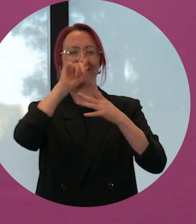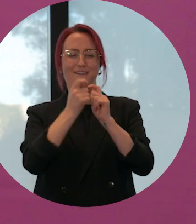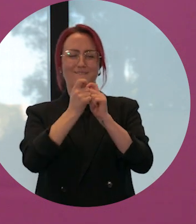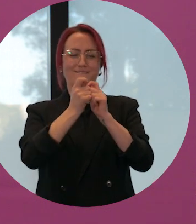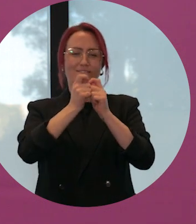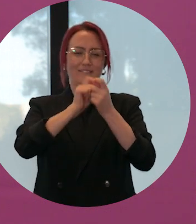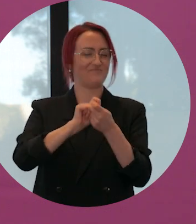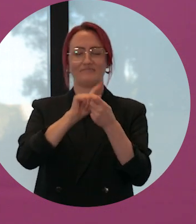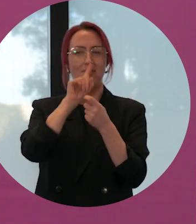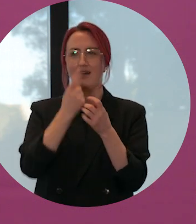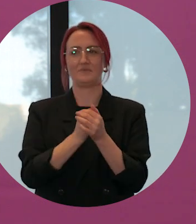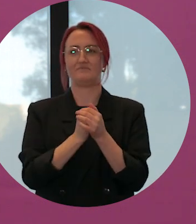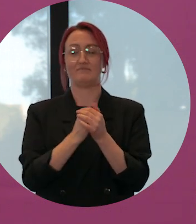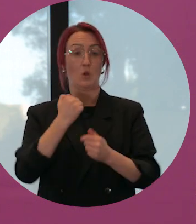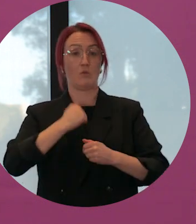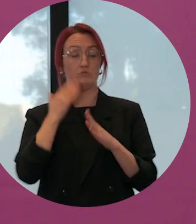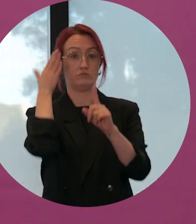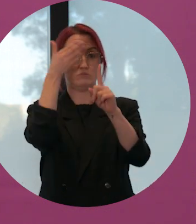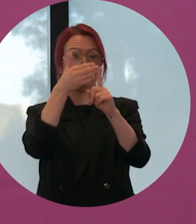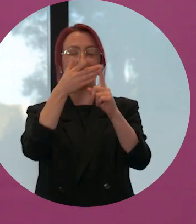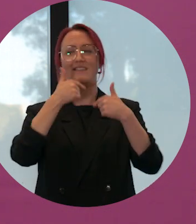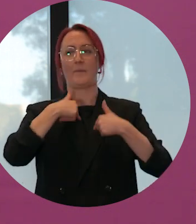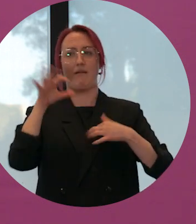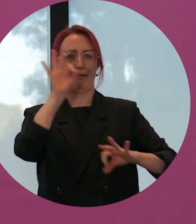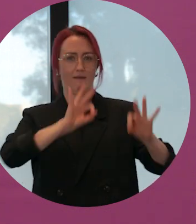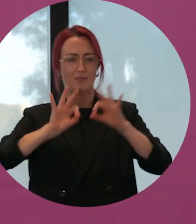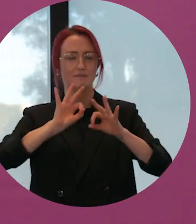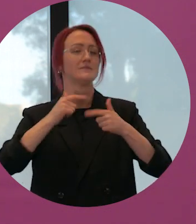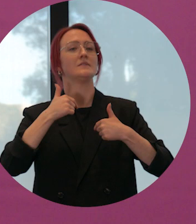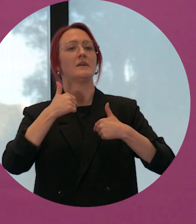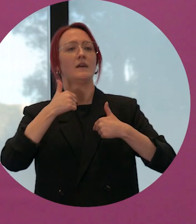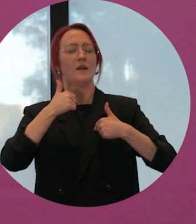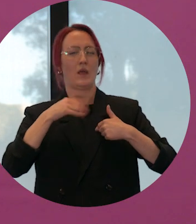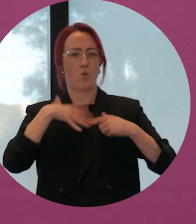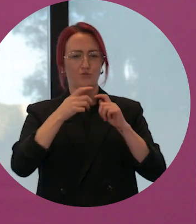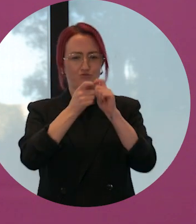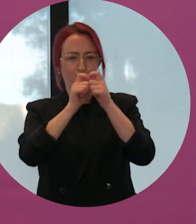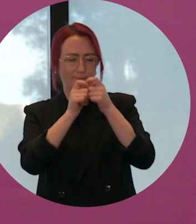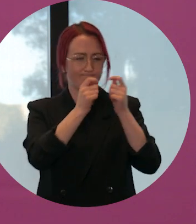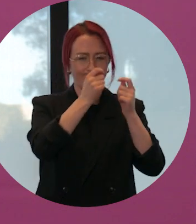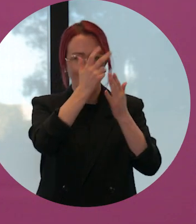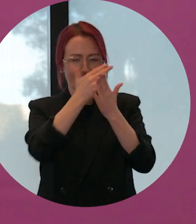My task as an organic chemist is to redesign thermosets and impart reshapability to them.